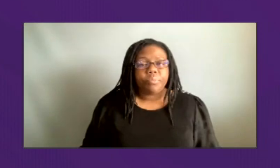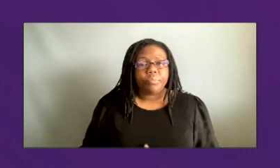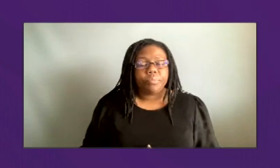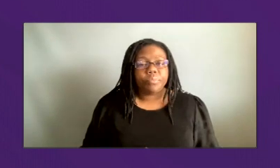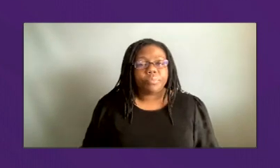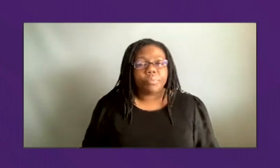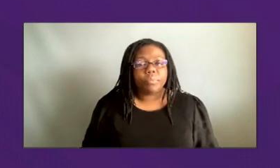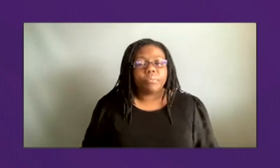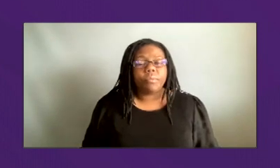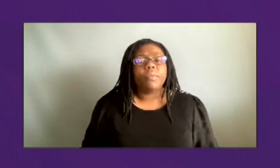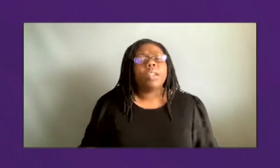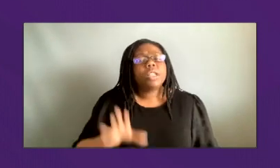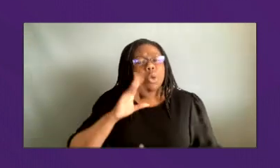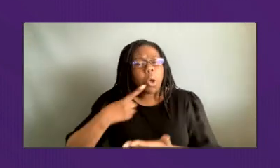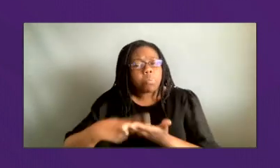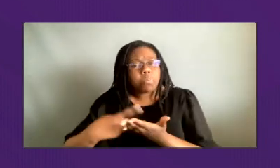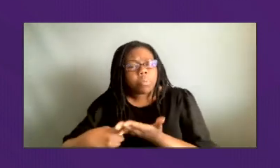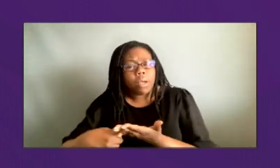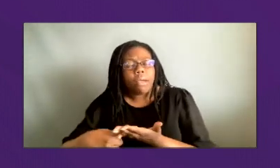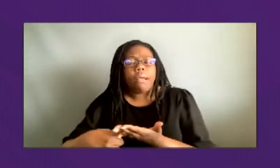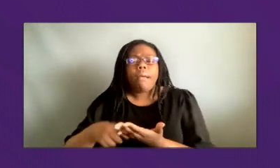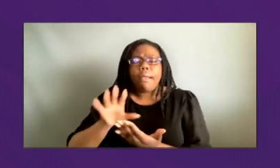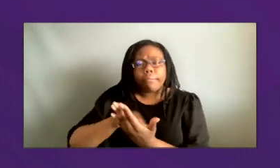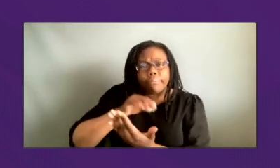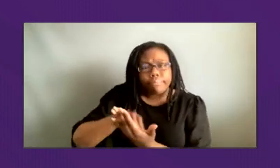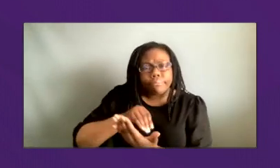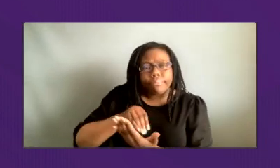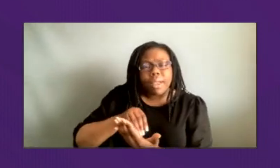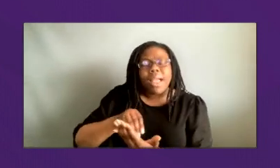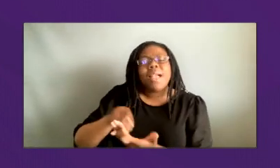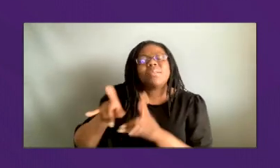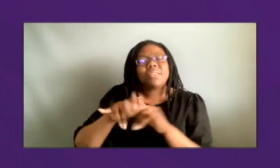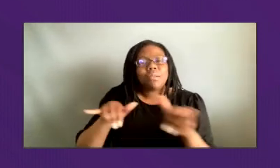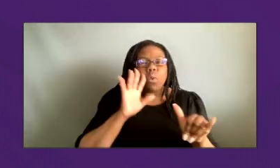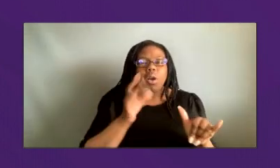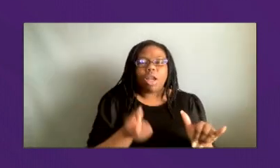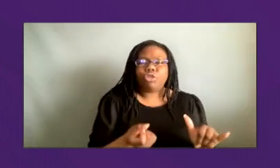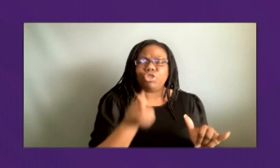the bigger picture of how removal happened and the impact that it had on real people.